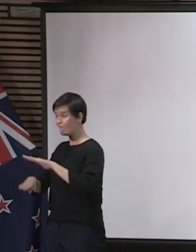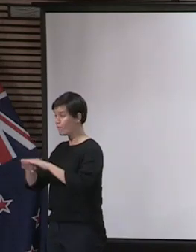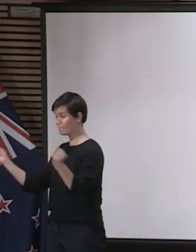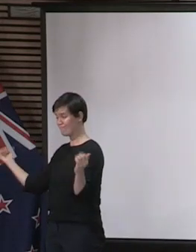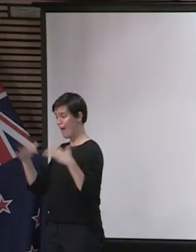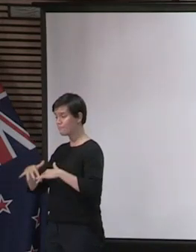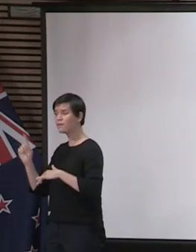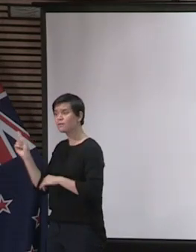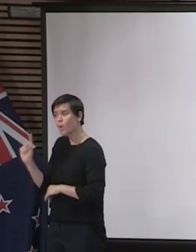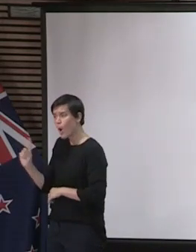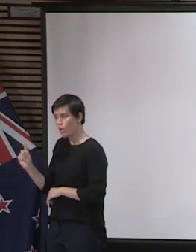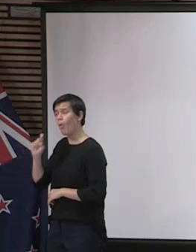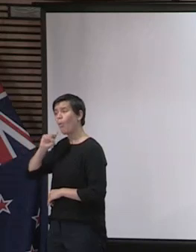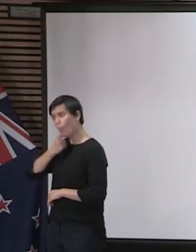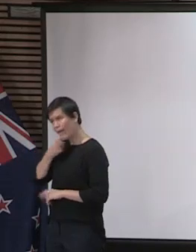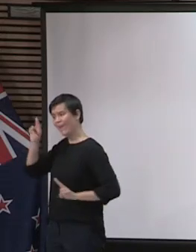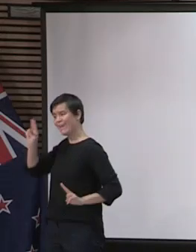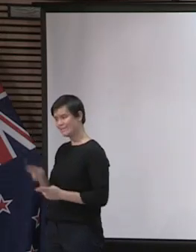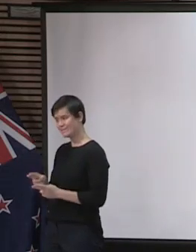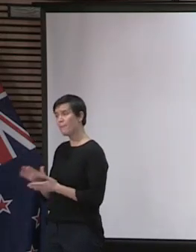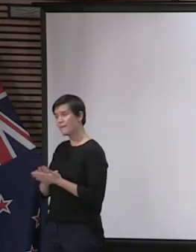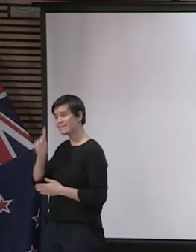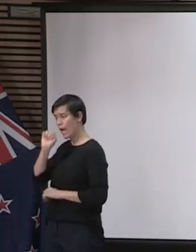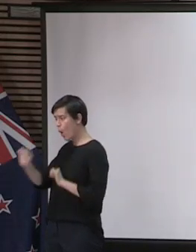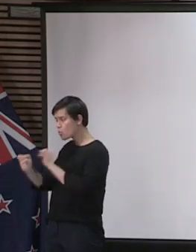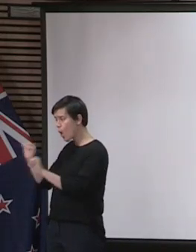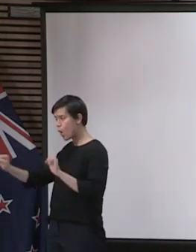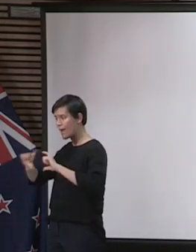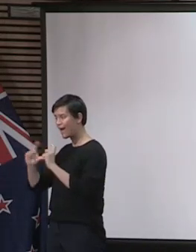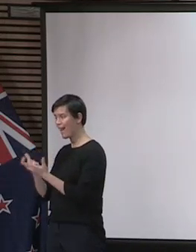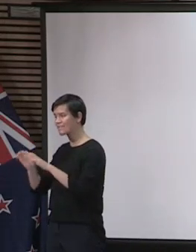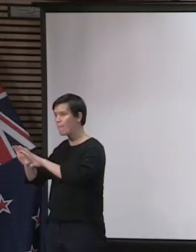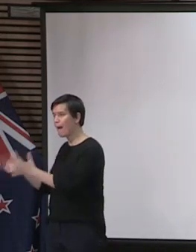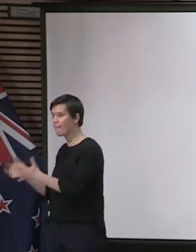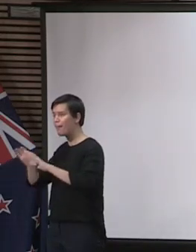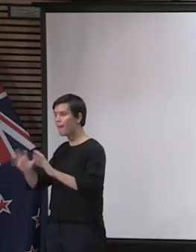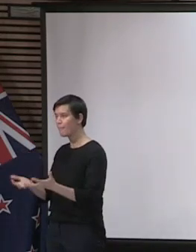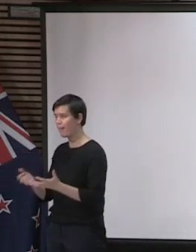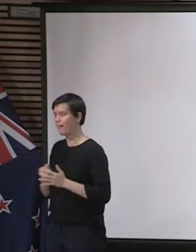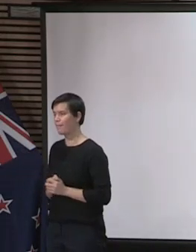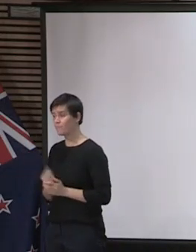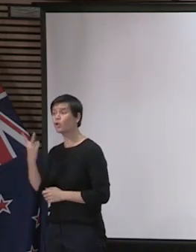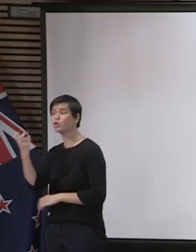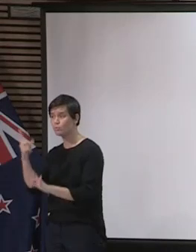small number than what they are used to, be able to create bubbles of safety within a